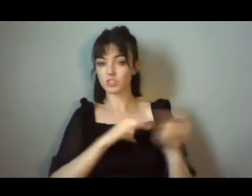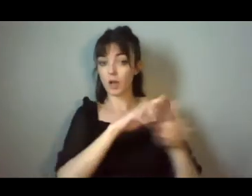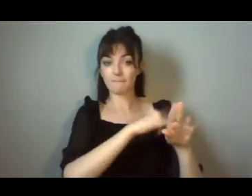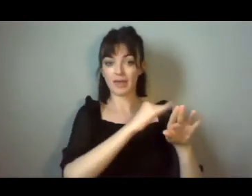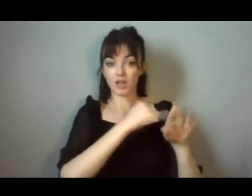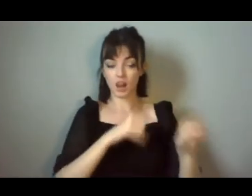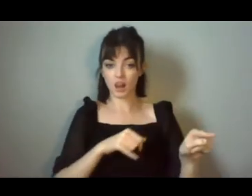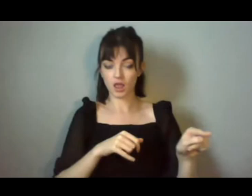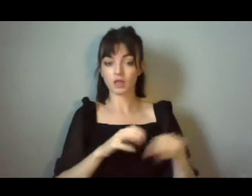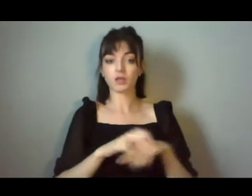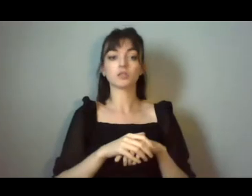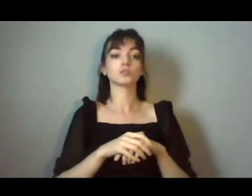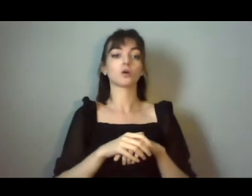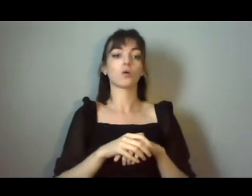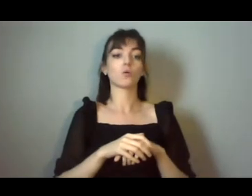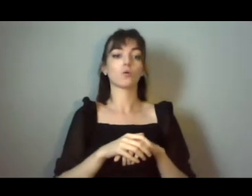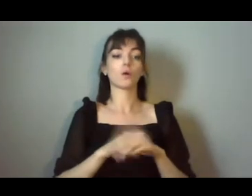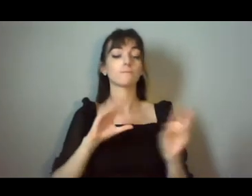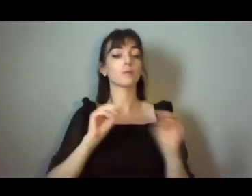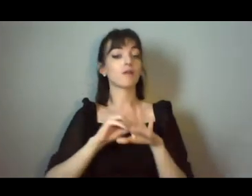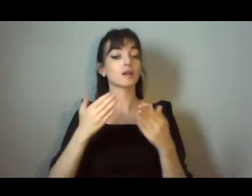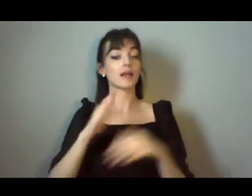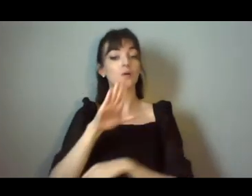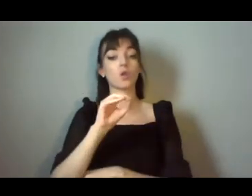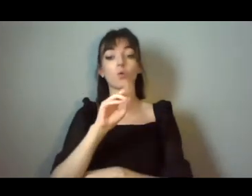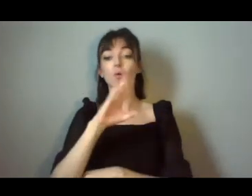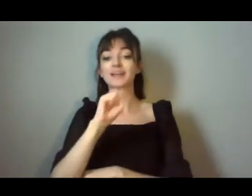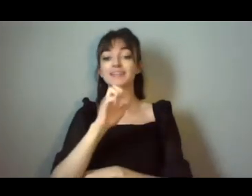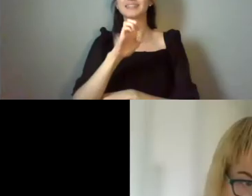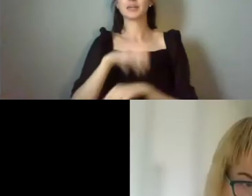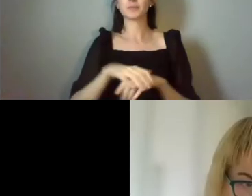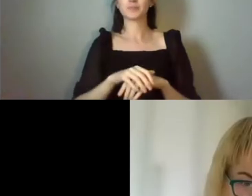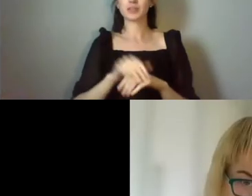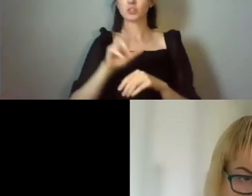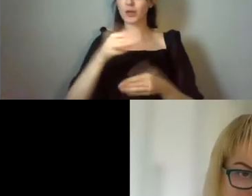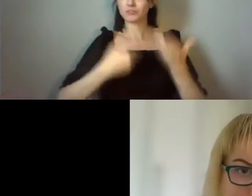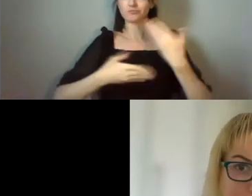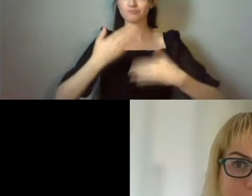I am going to move on now to Louise, can you again give us your thoughts